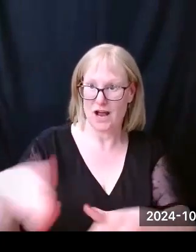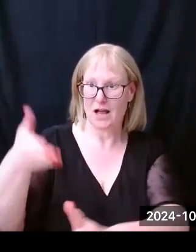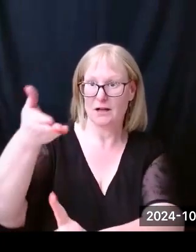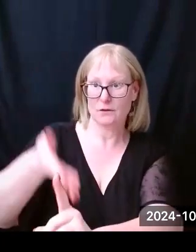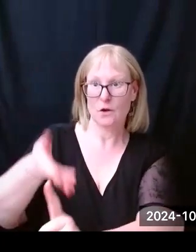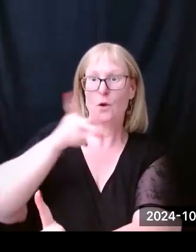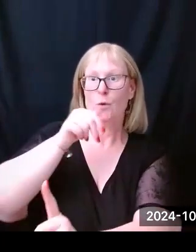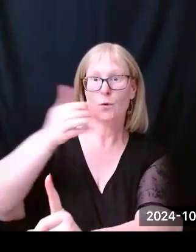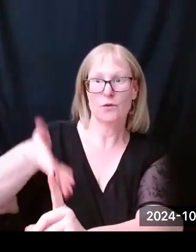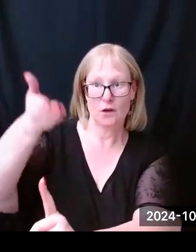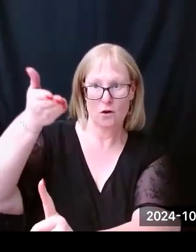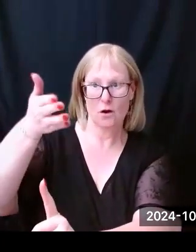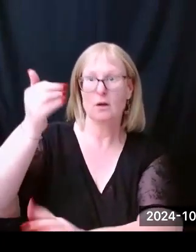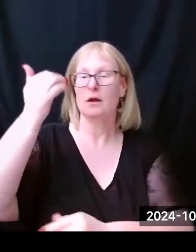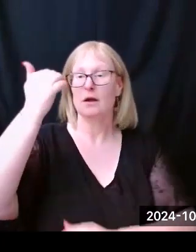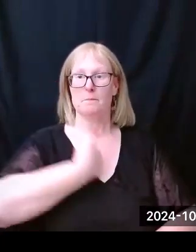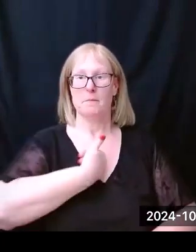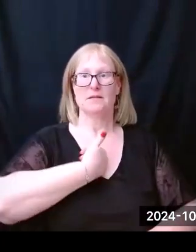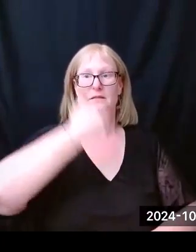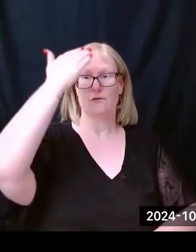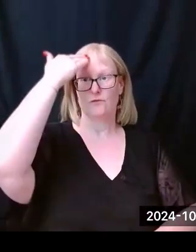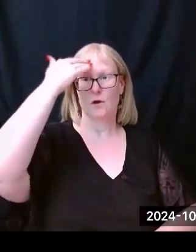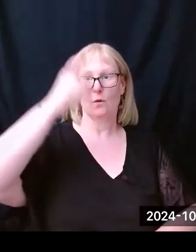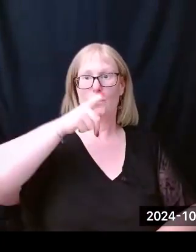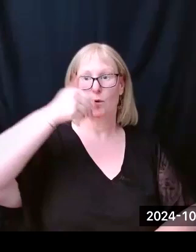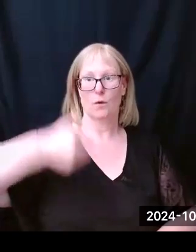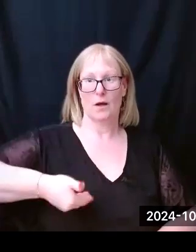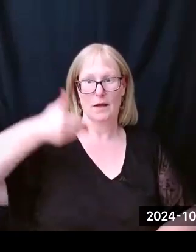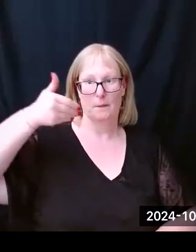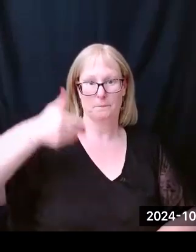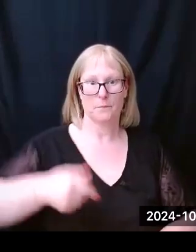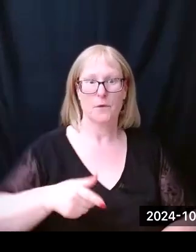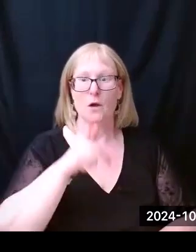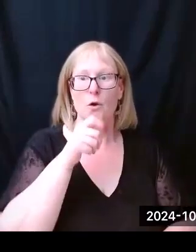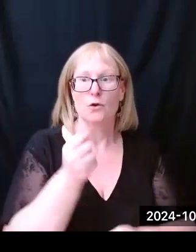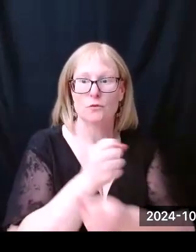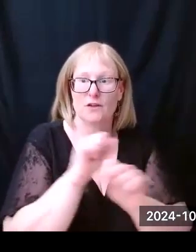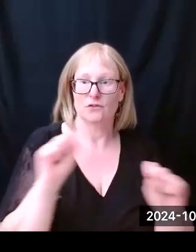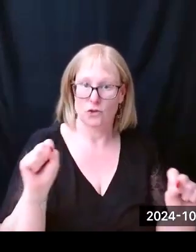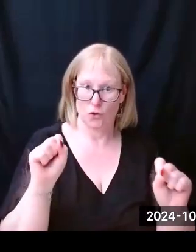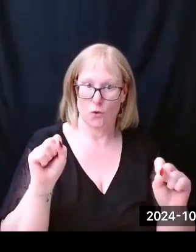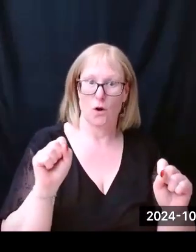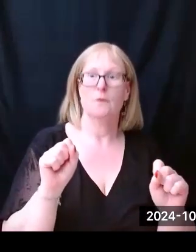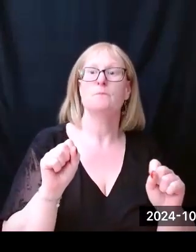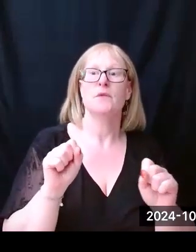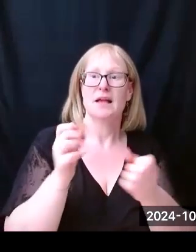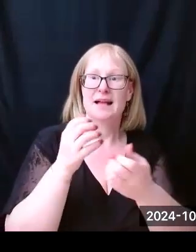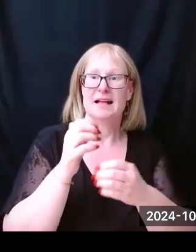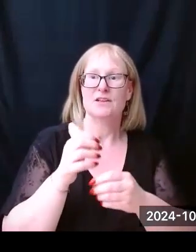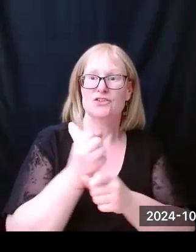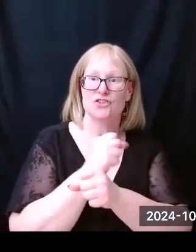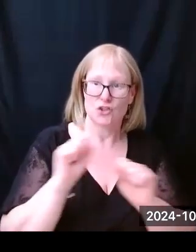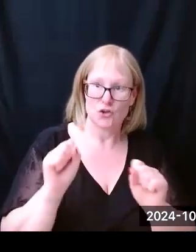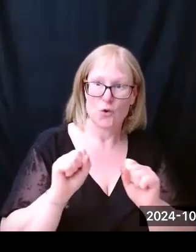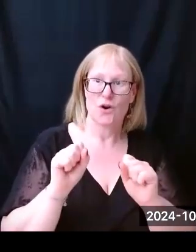Because this also applies to us, who is your secure, safe, stable, nurturing relationship that's helping fuel you?